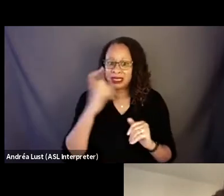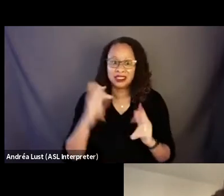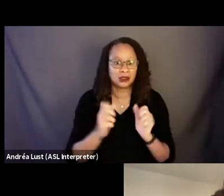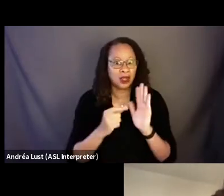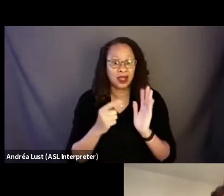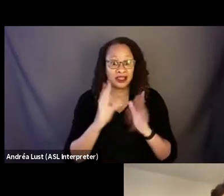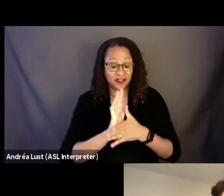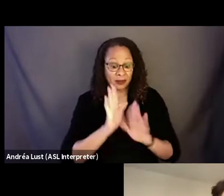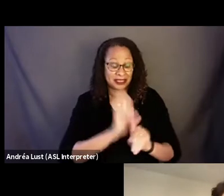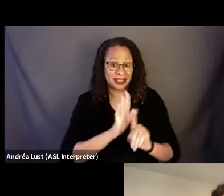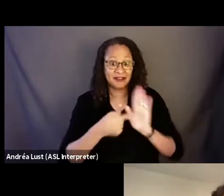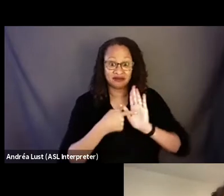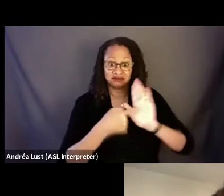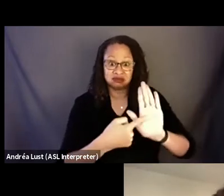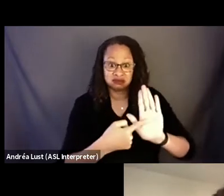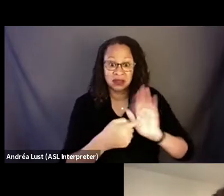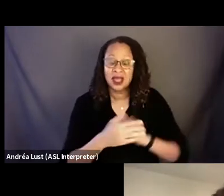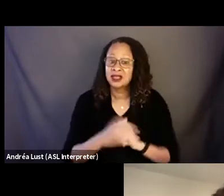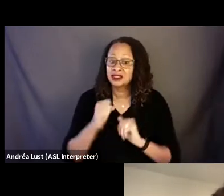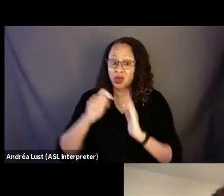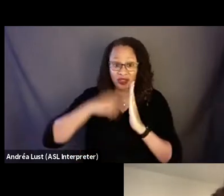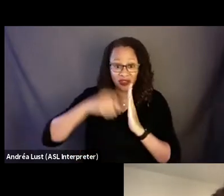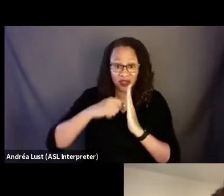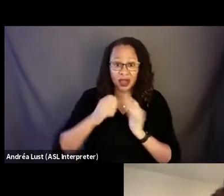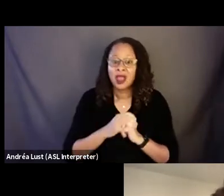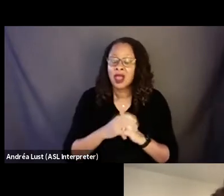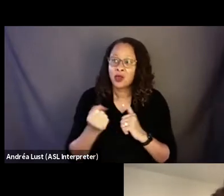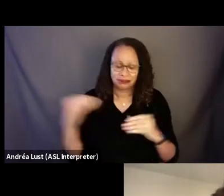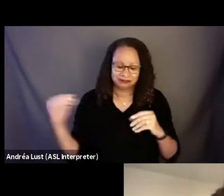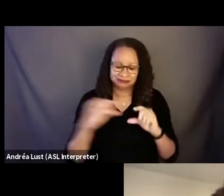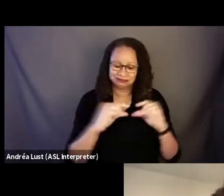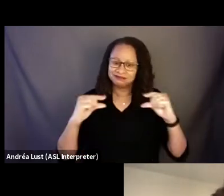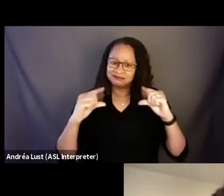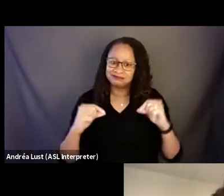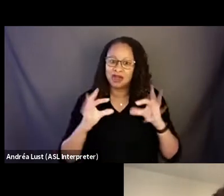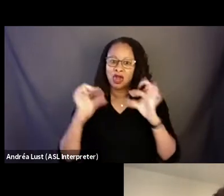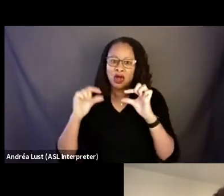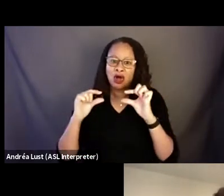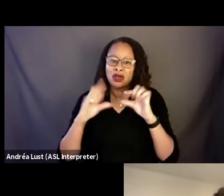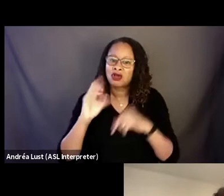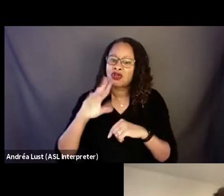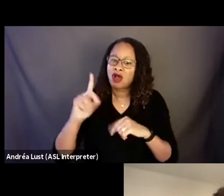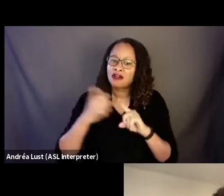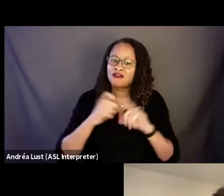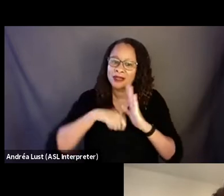put them on highly encrypted drives, multiple copies, so that in case any were seized,